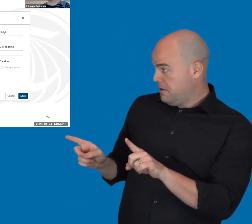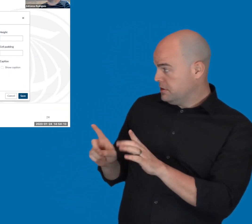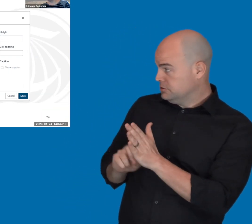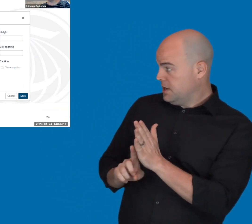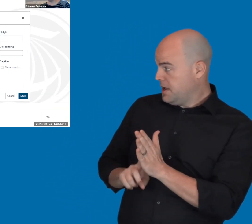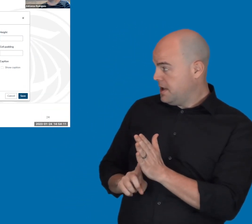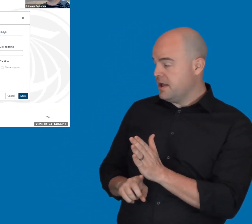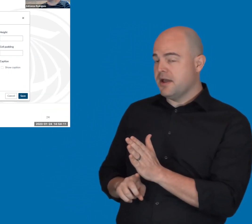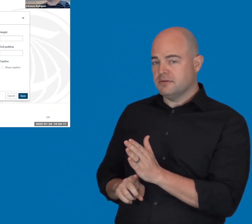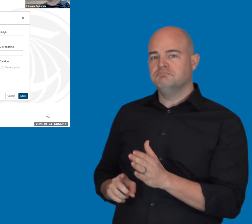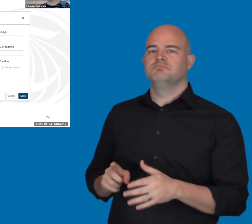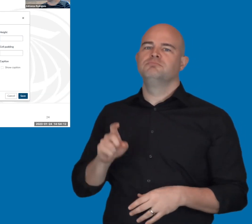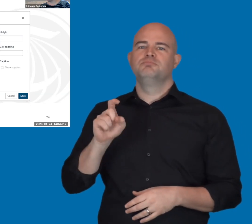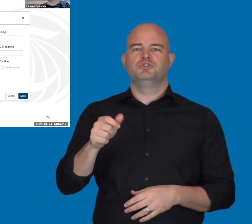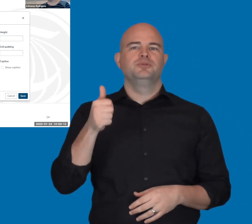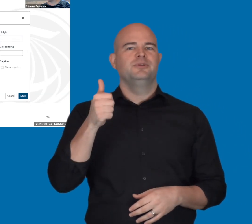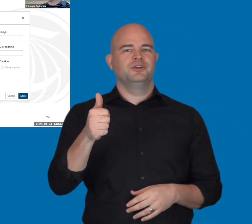and your table should be good to go.